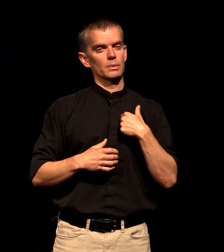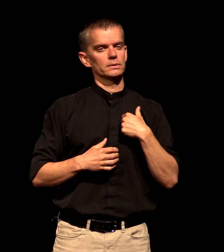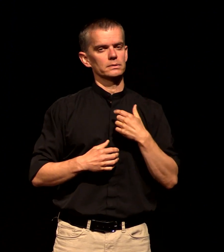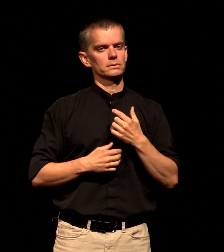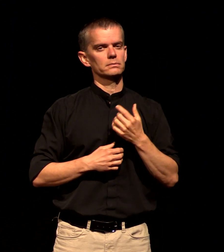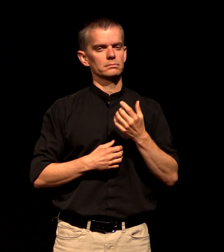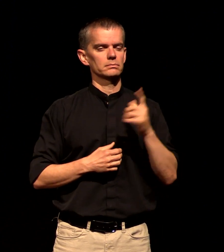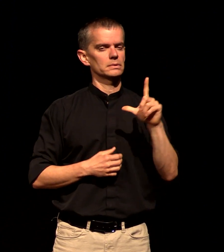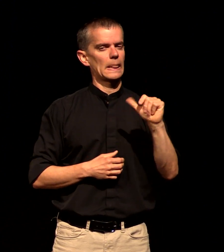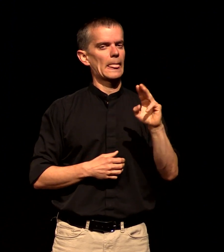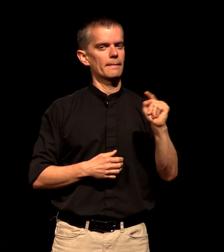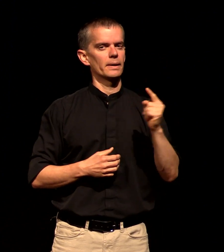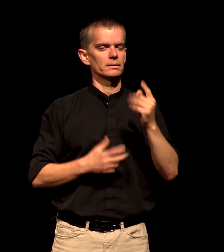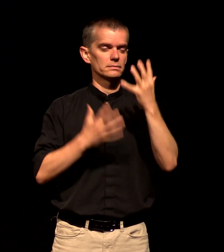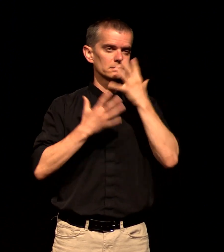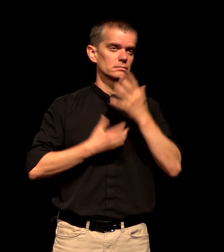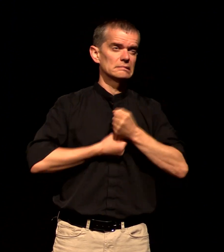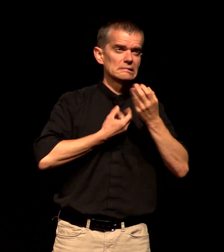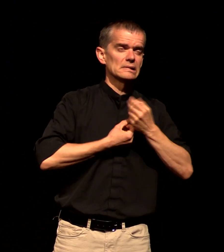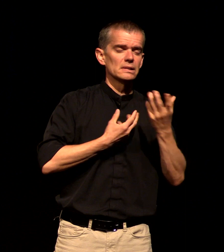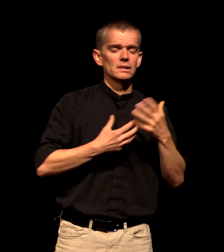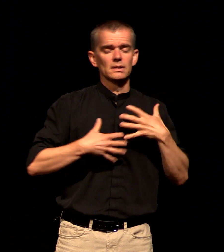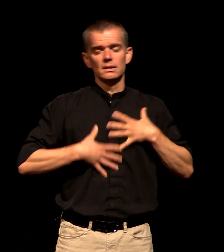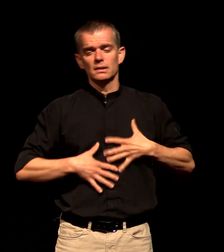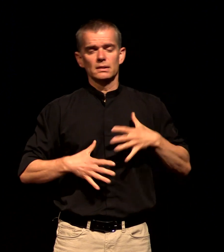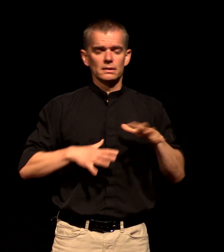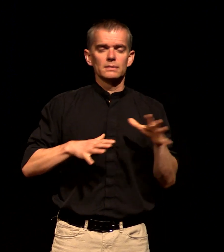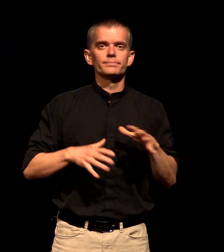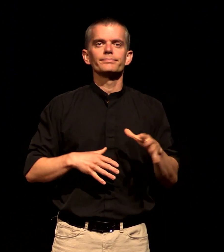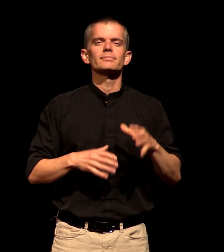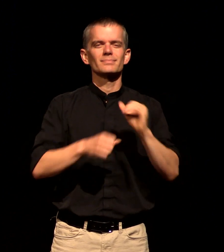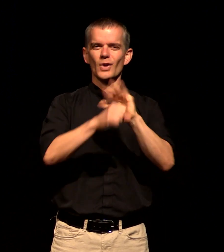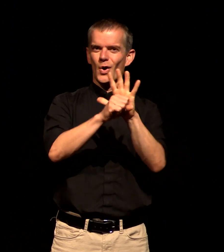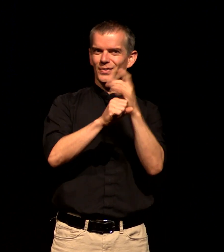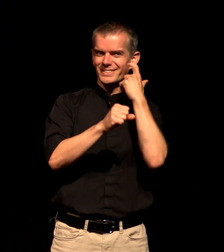trying to just reorient and make sense. And my heart was